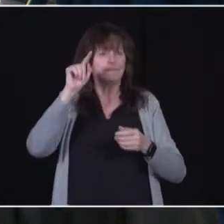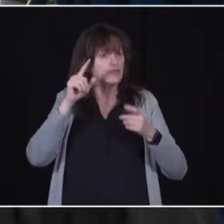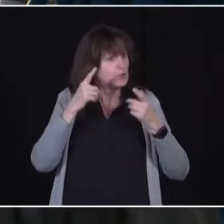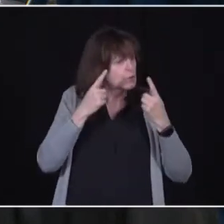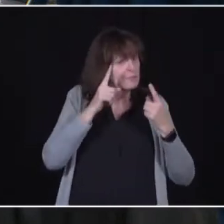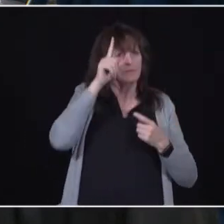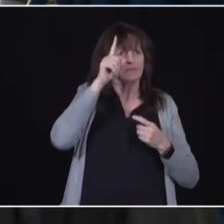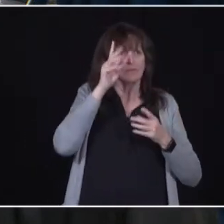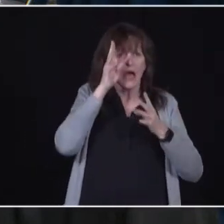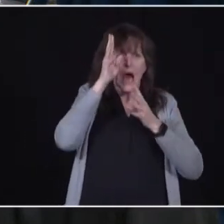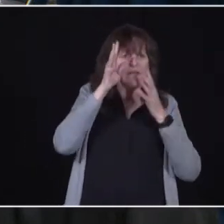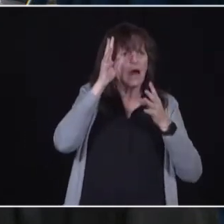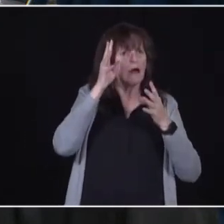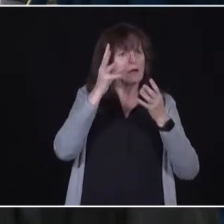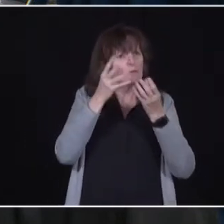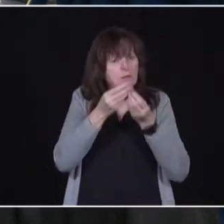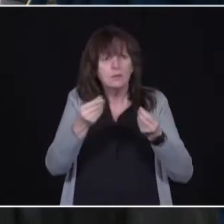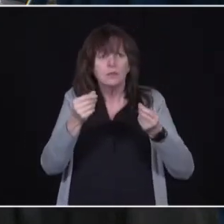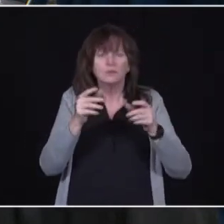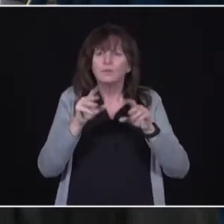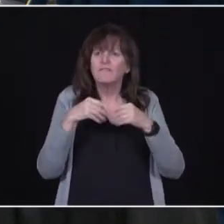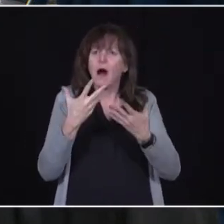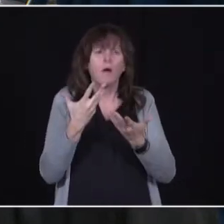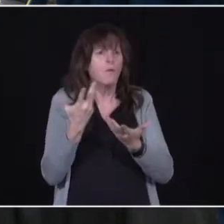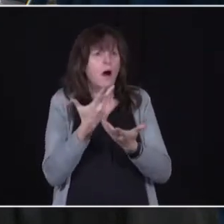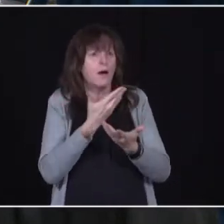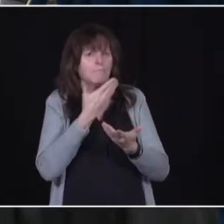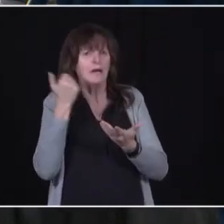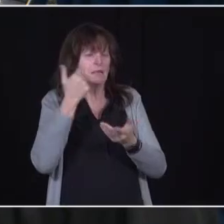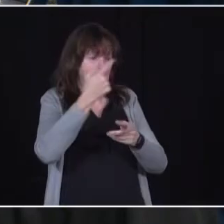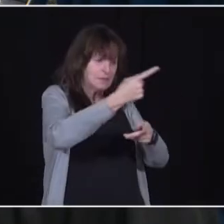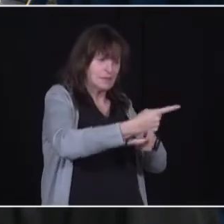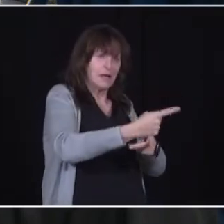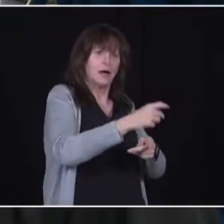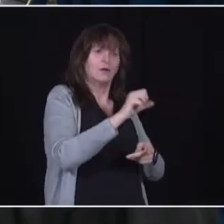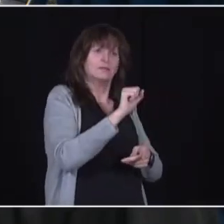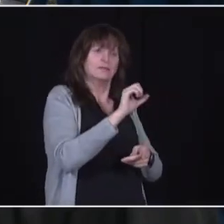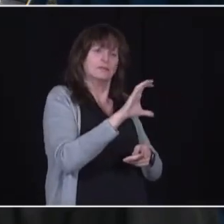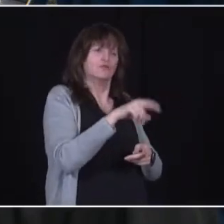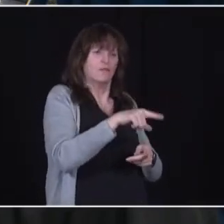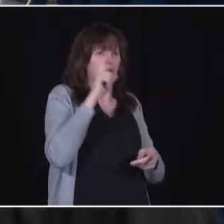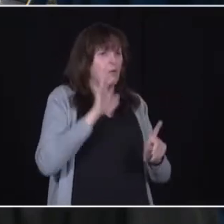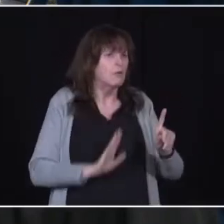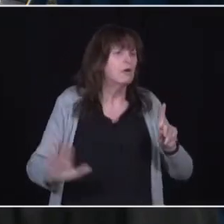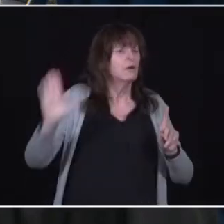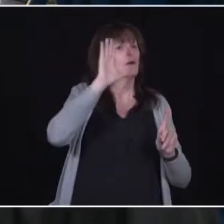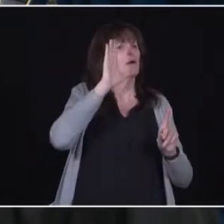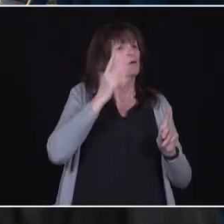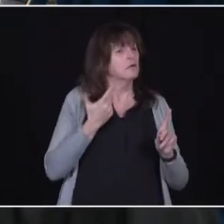the best care in the country. These actions make Ontario a leader in Canada. Being a personal support worker